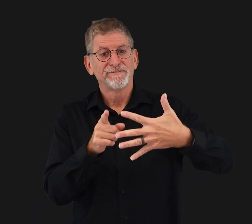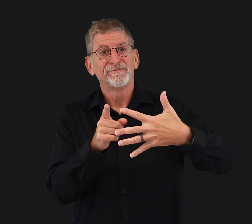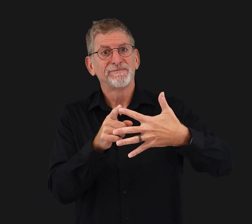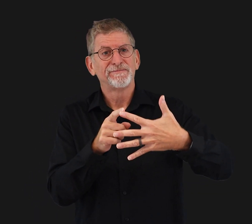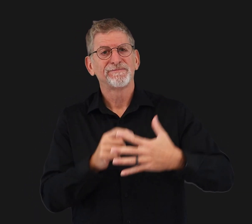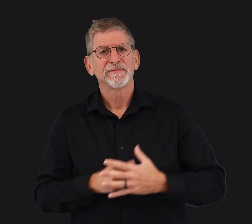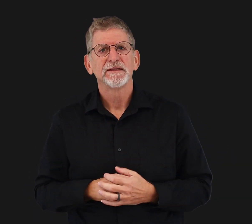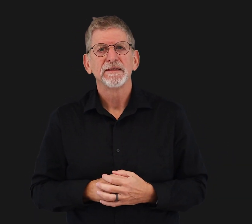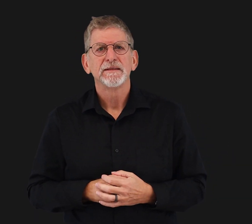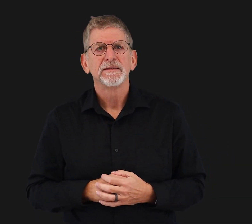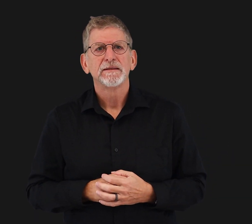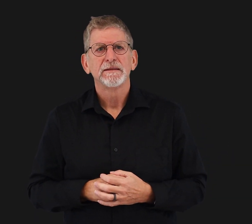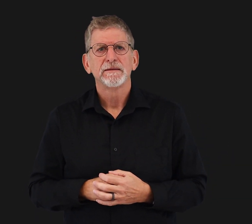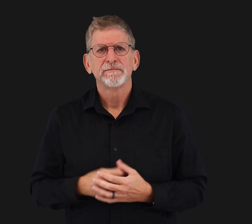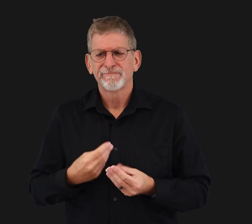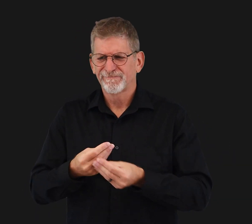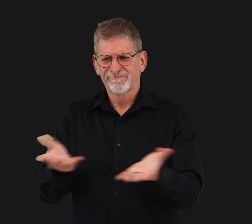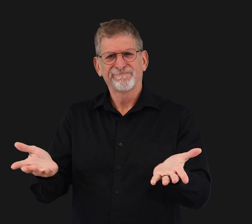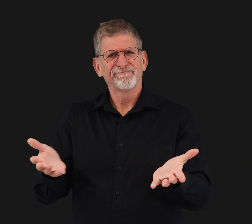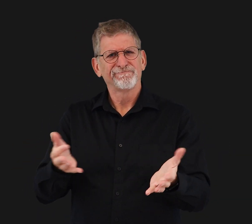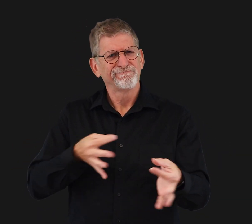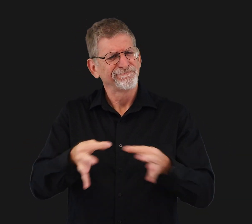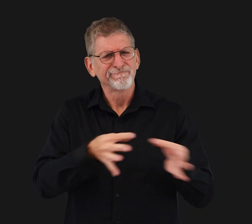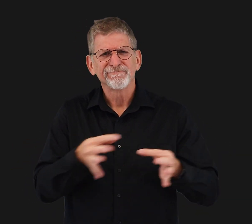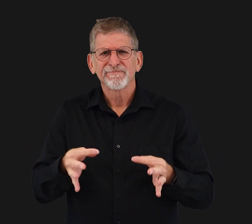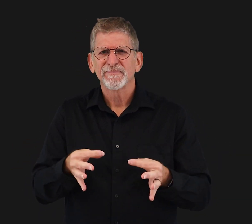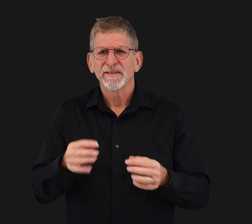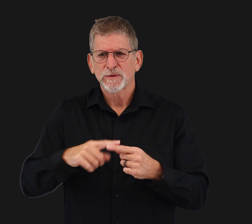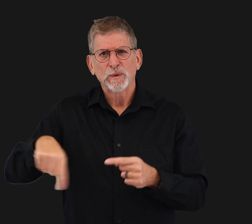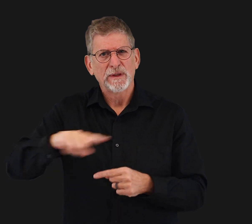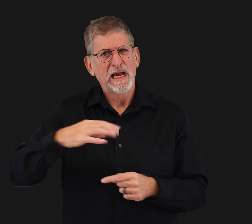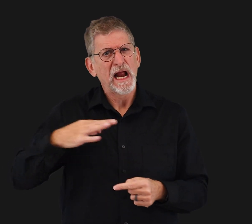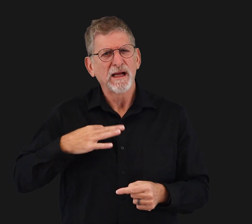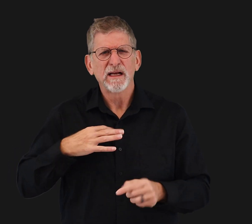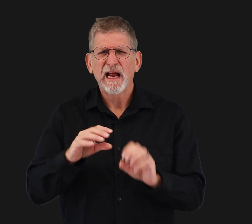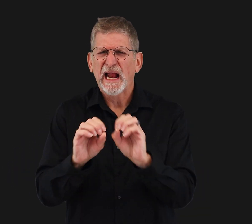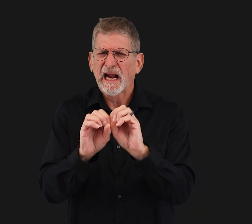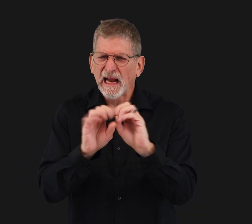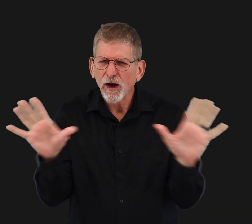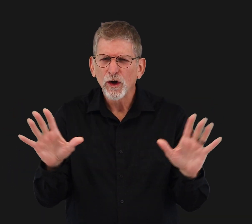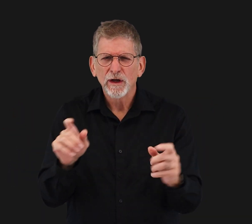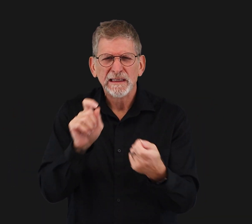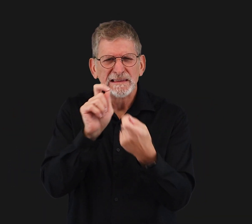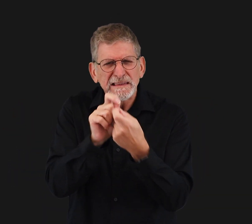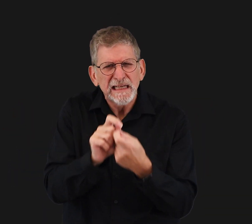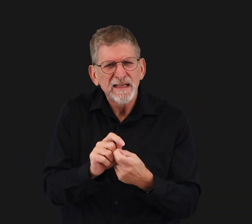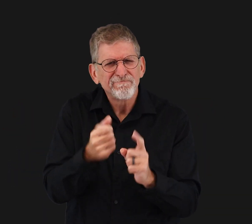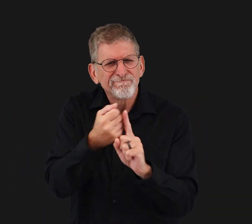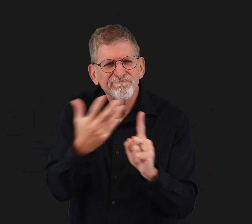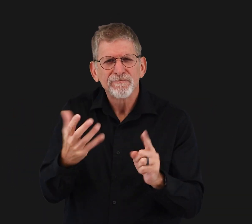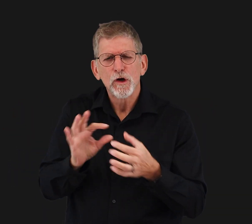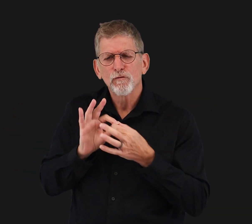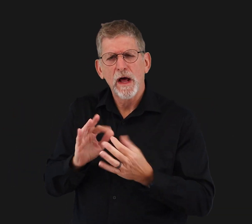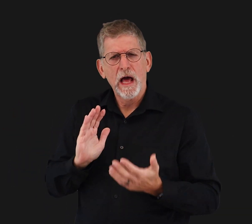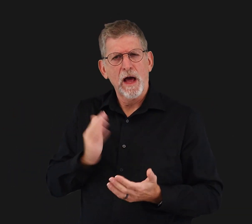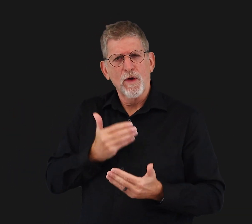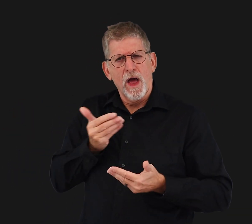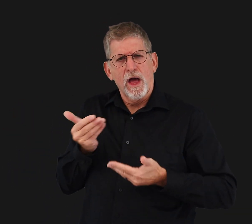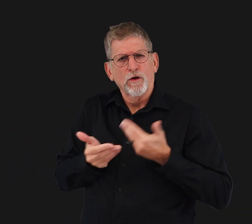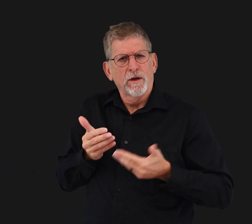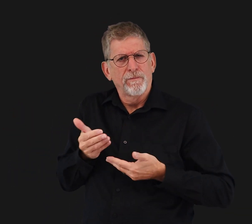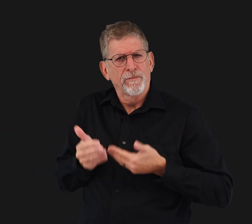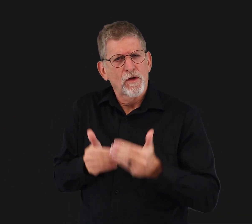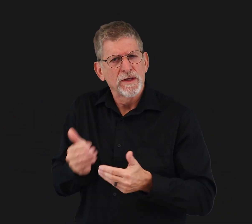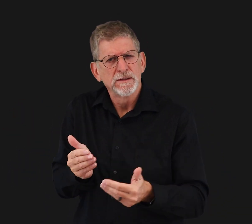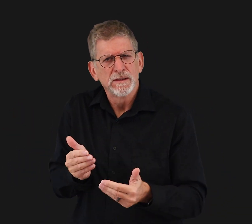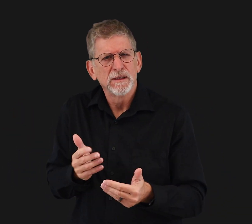◦ We give candidates clear details about the hiring process,